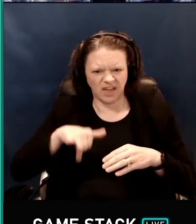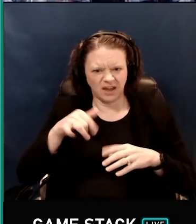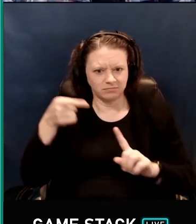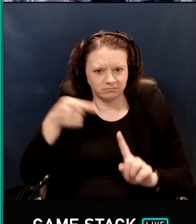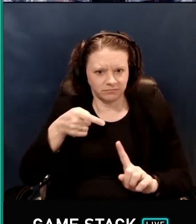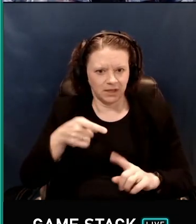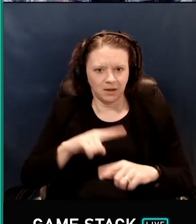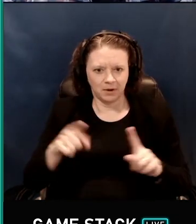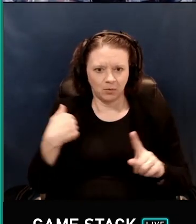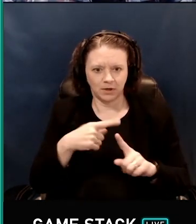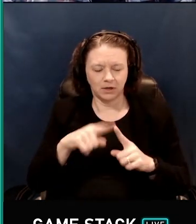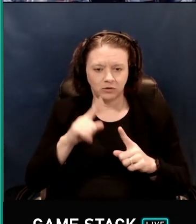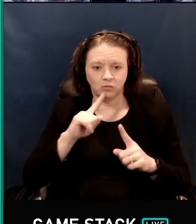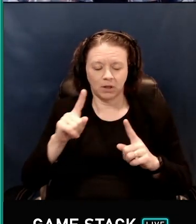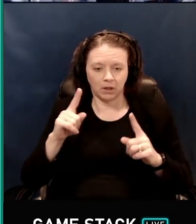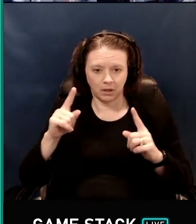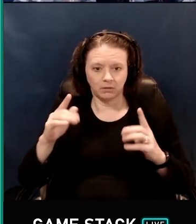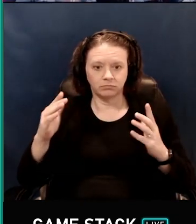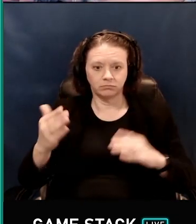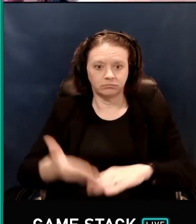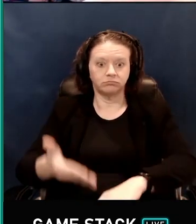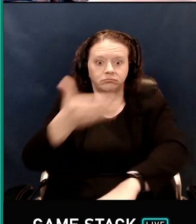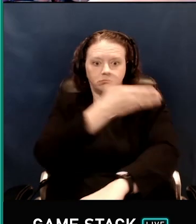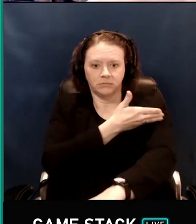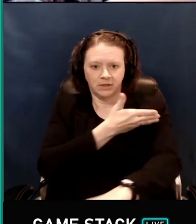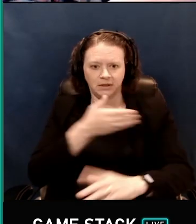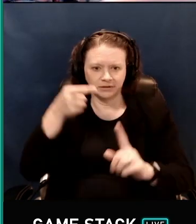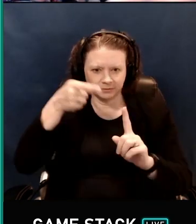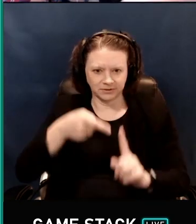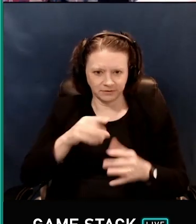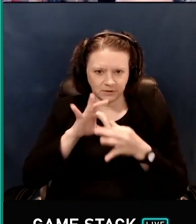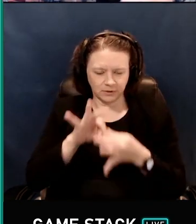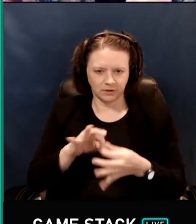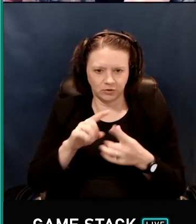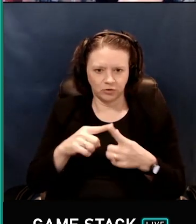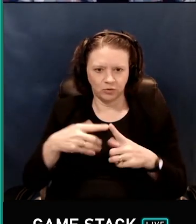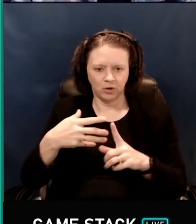And so we need new innovation in specifically compression decompression technologies.